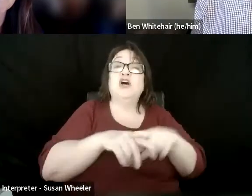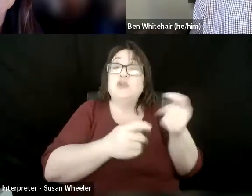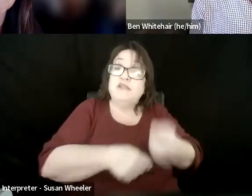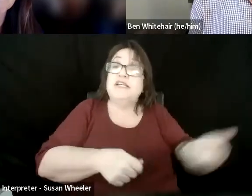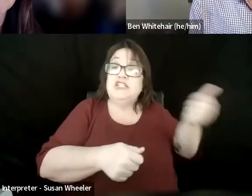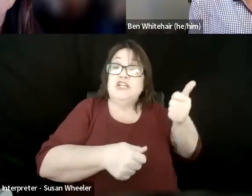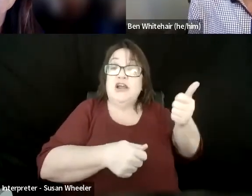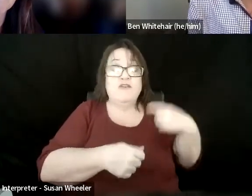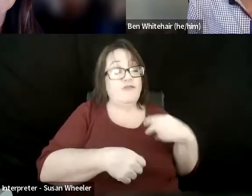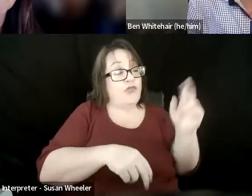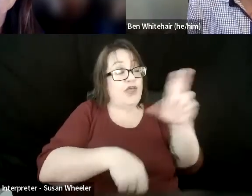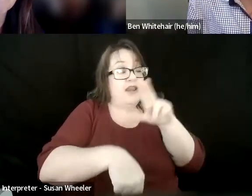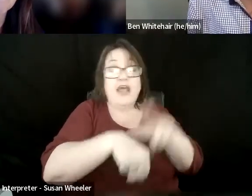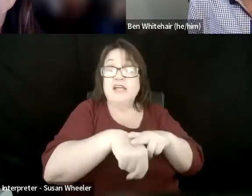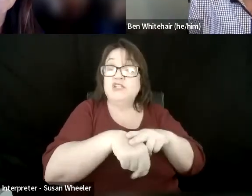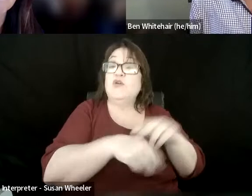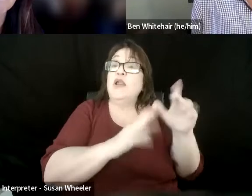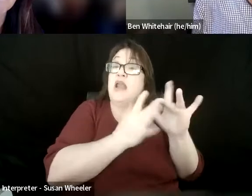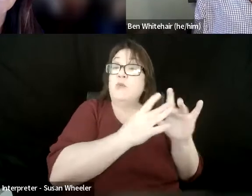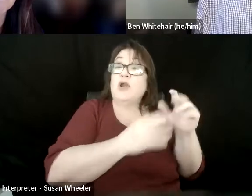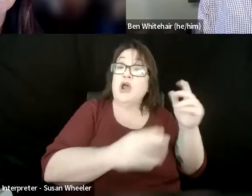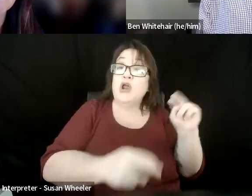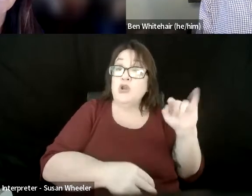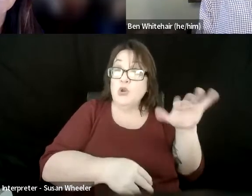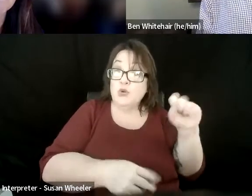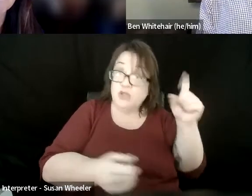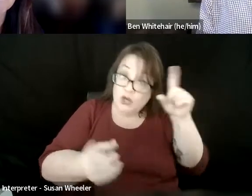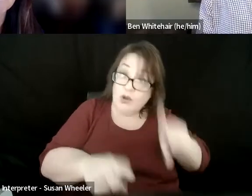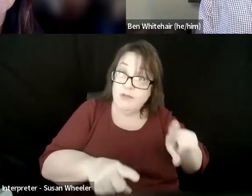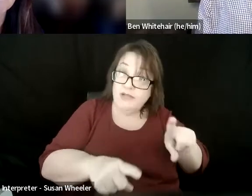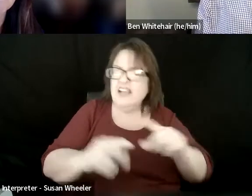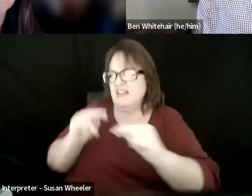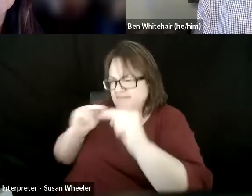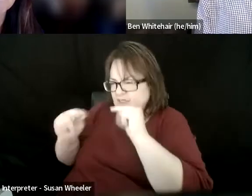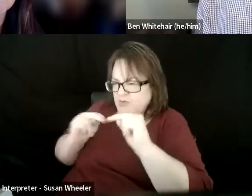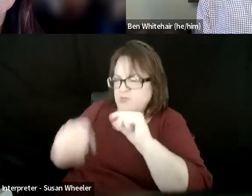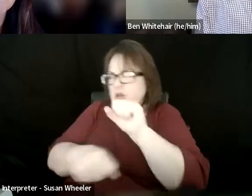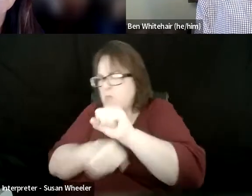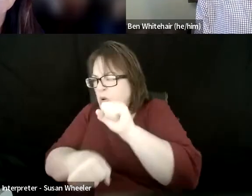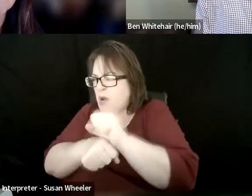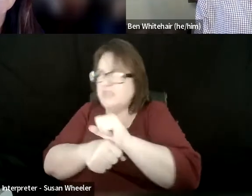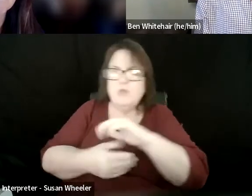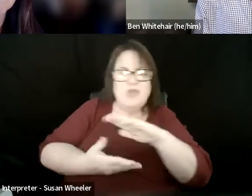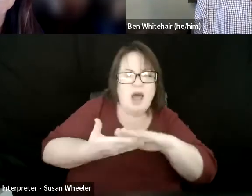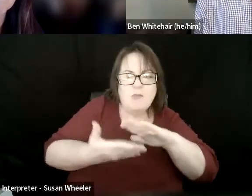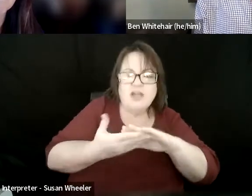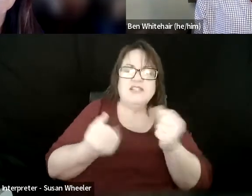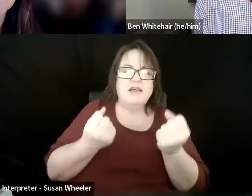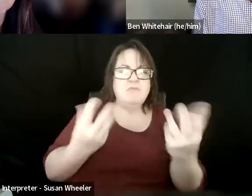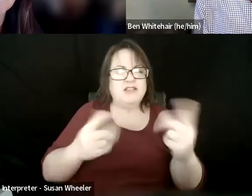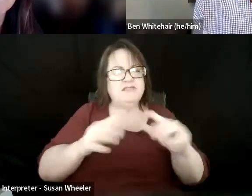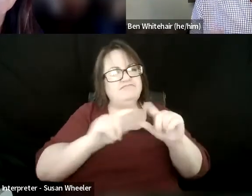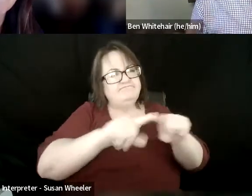for the network news agreements and negotiations with employers with operations in multiple markets.